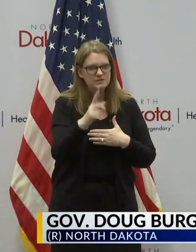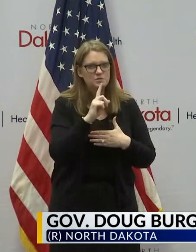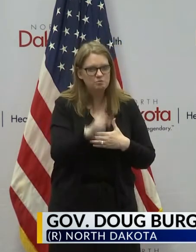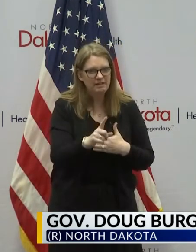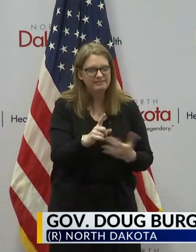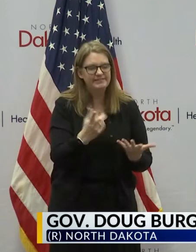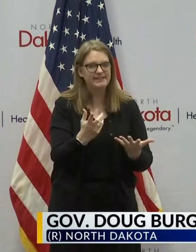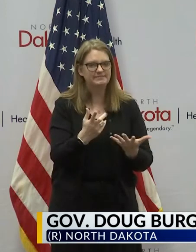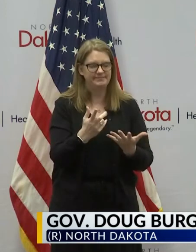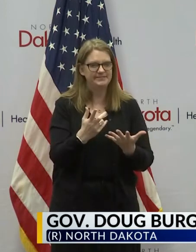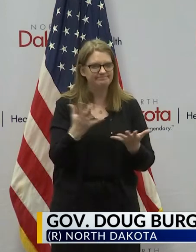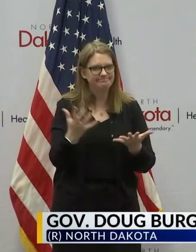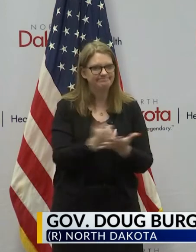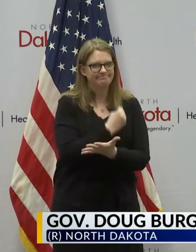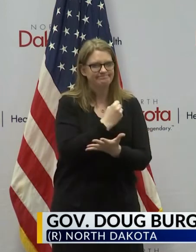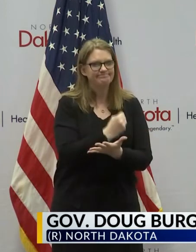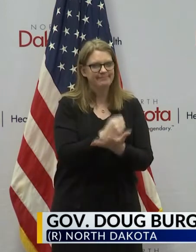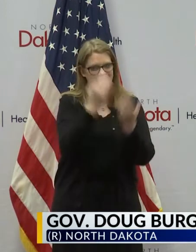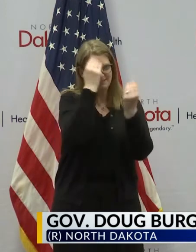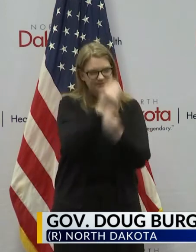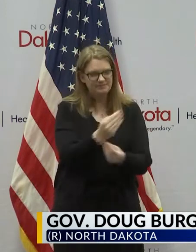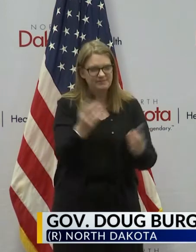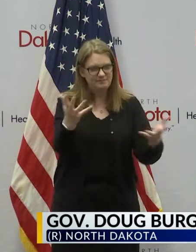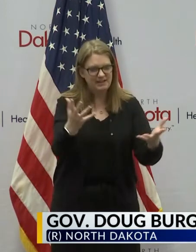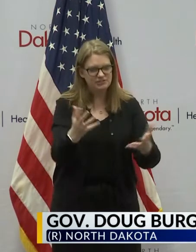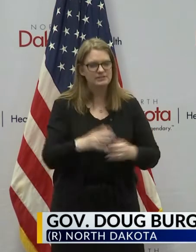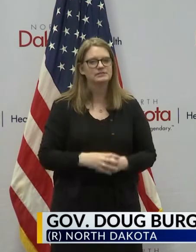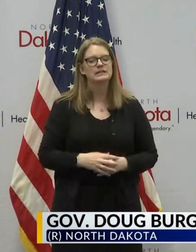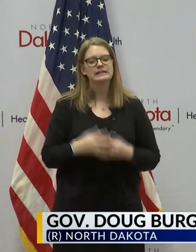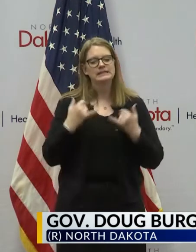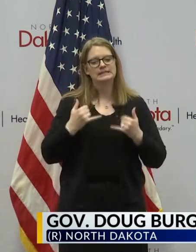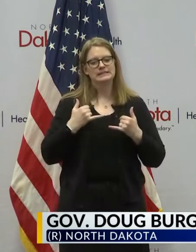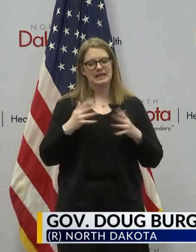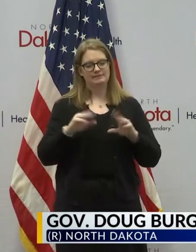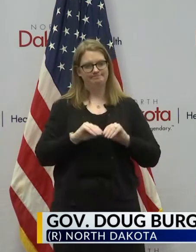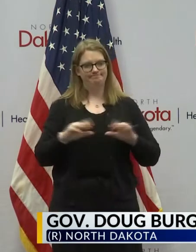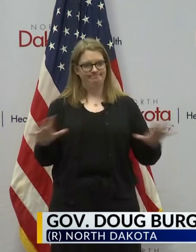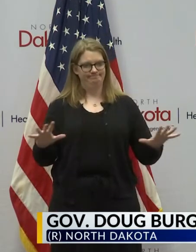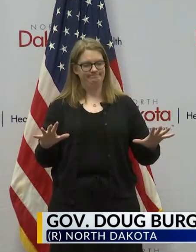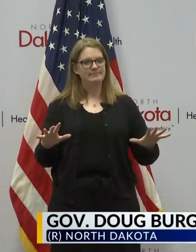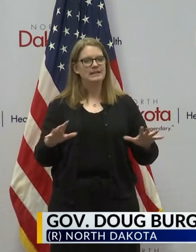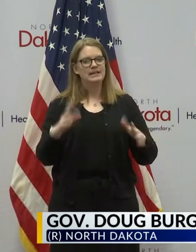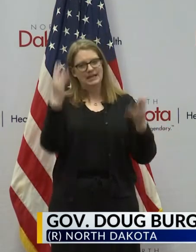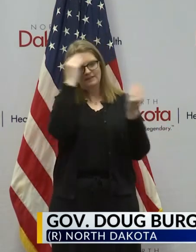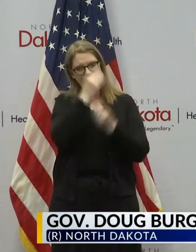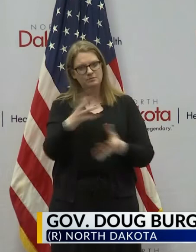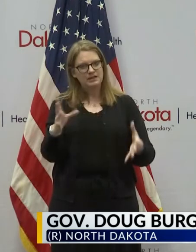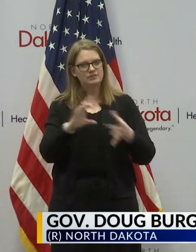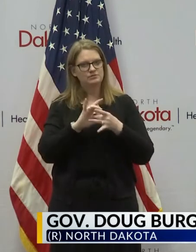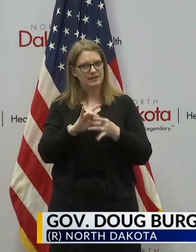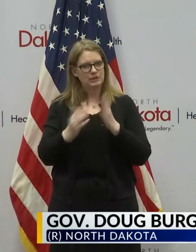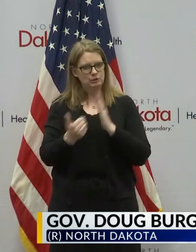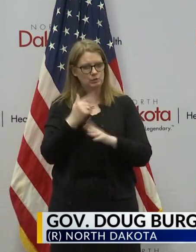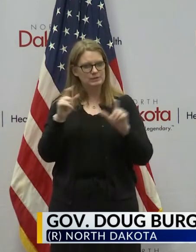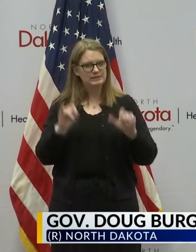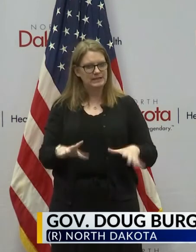WE APPRECIATE YOU TAKING THE TIME TO GET INFORMATION TO HELP GUIDE US THROUGH THIS PANDEMIC. TODAY WE'RE RELEASING THE